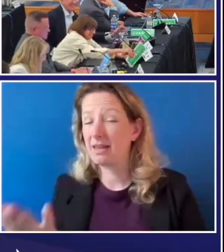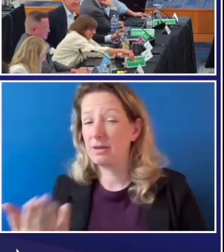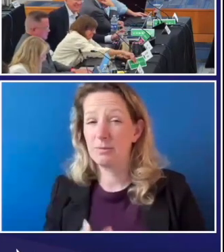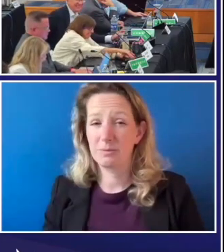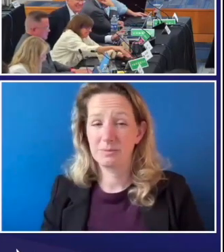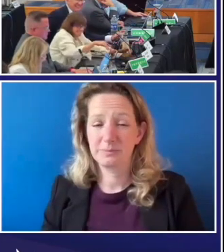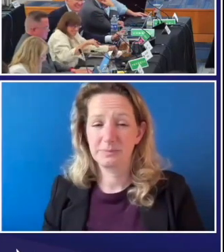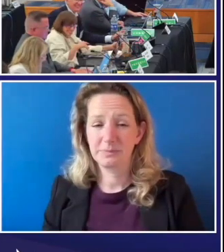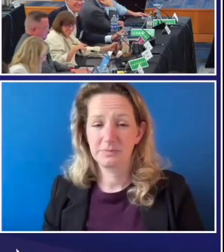I think I want to say you're welcome.